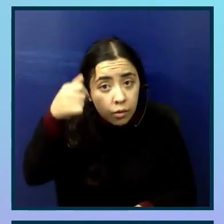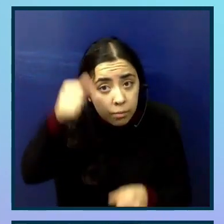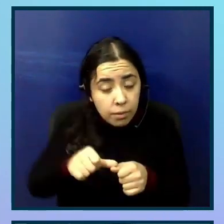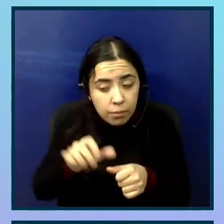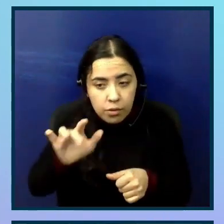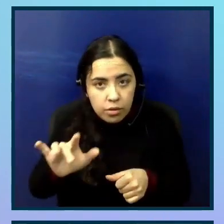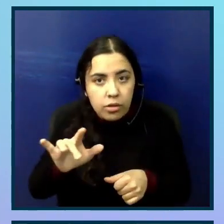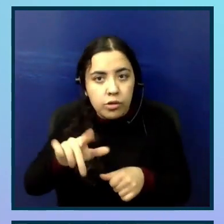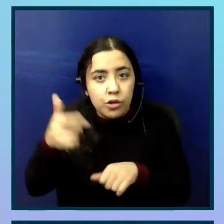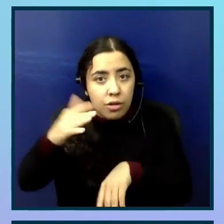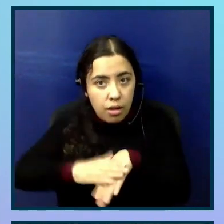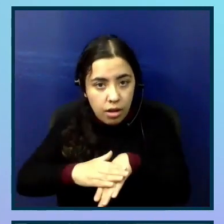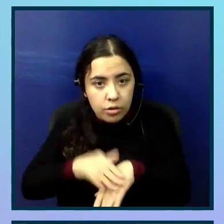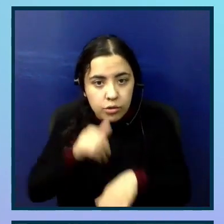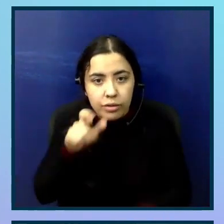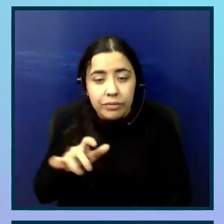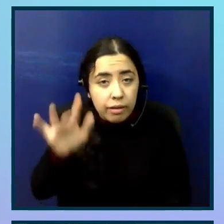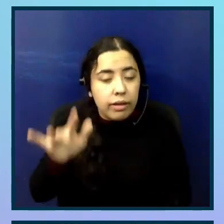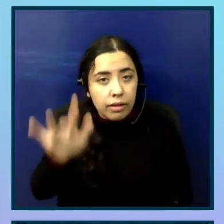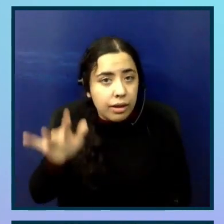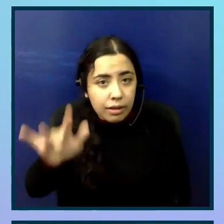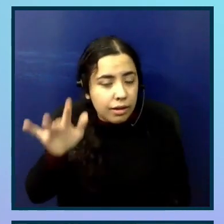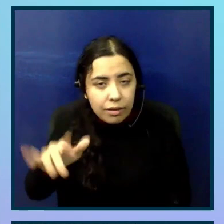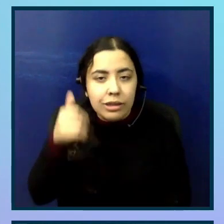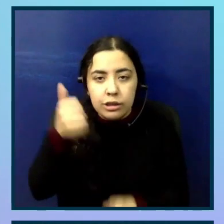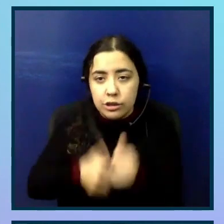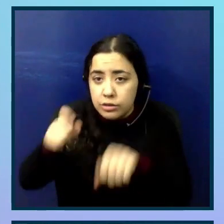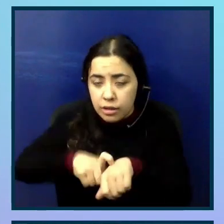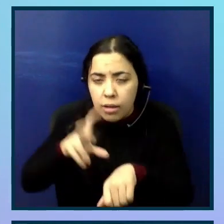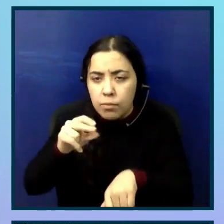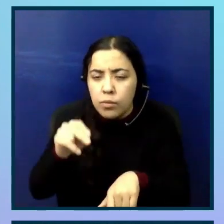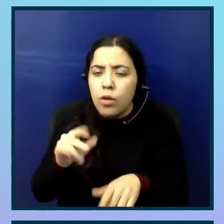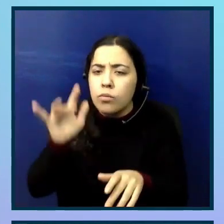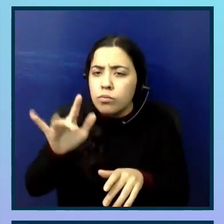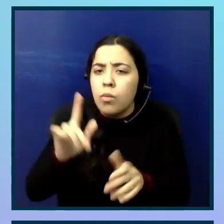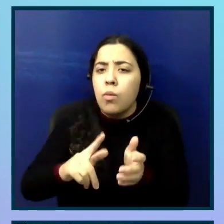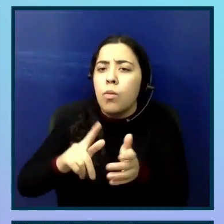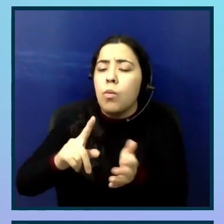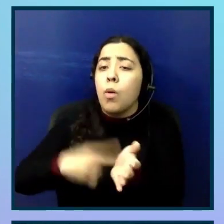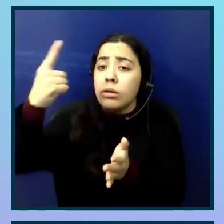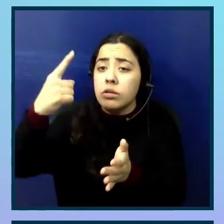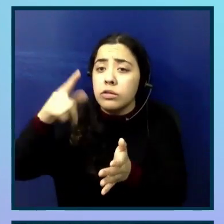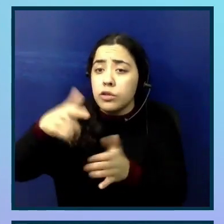so you don't have to click on it every single time you watch the video. All of this came out of us looking at